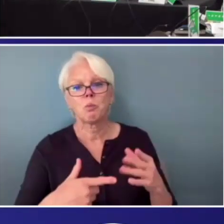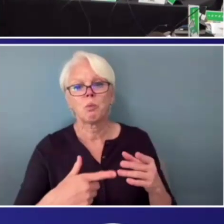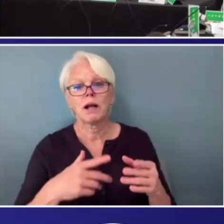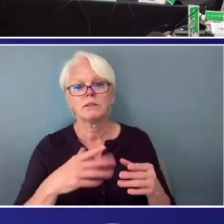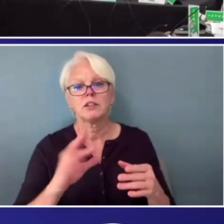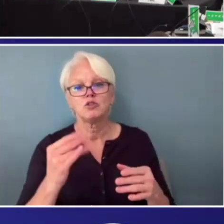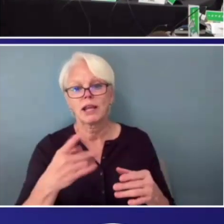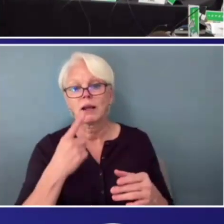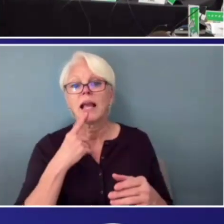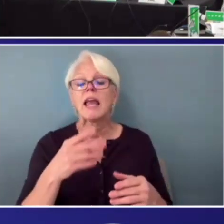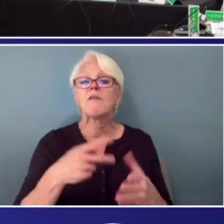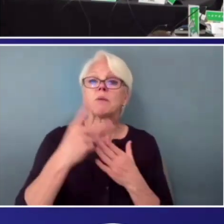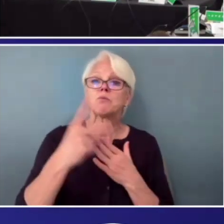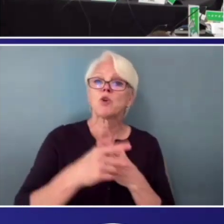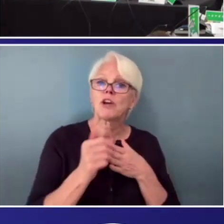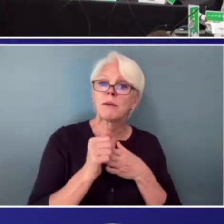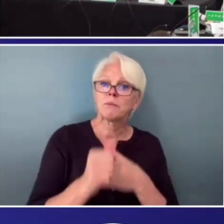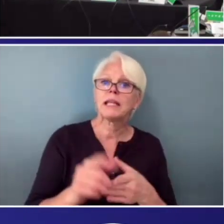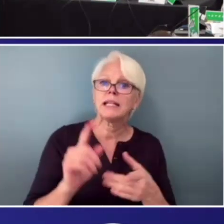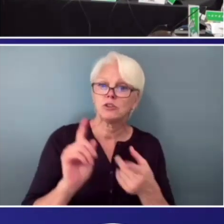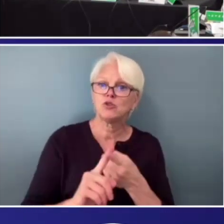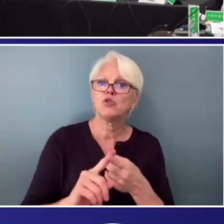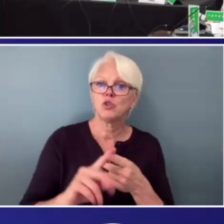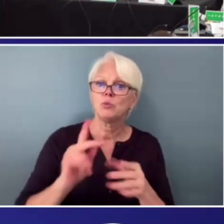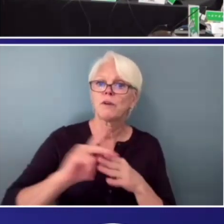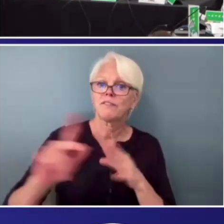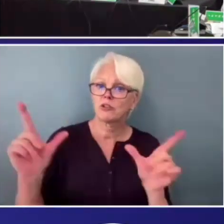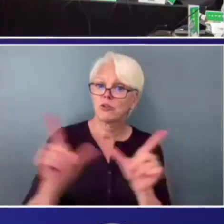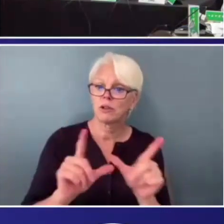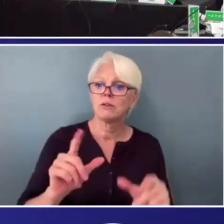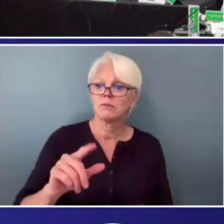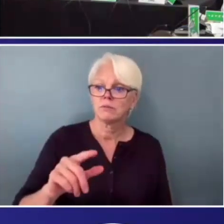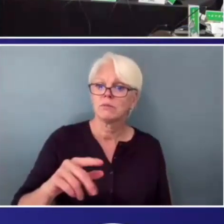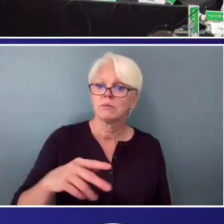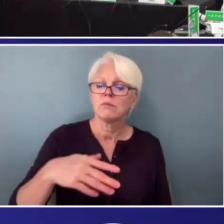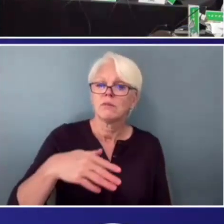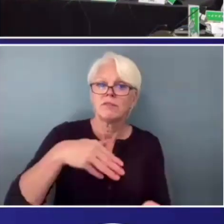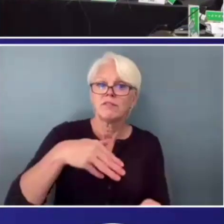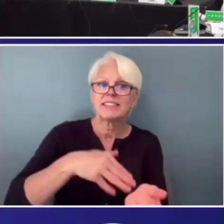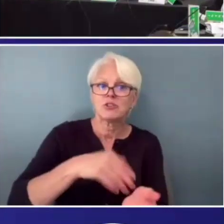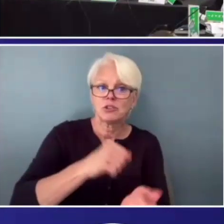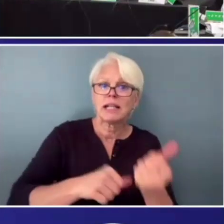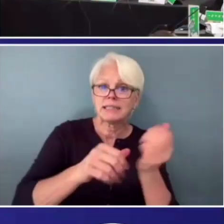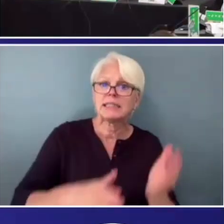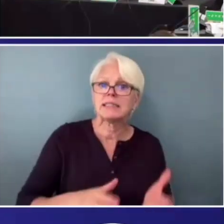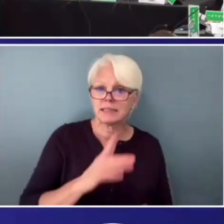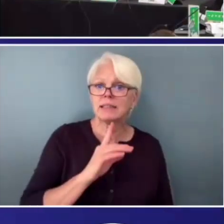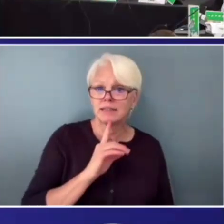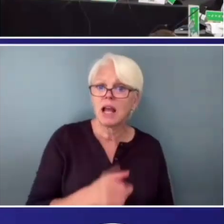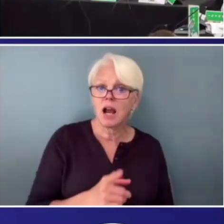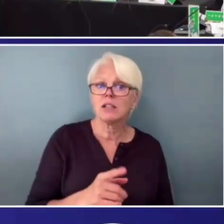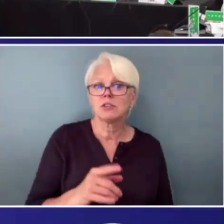which physician assistant indeed does, it's actually going to be okay for that designation. And then for the period,